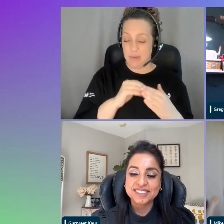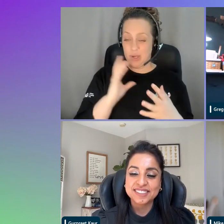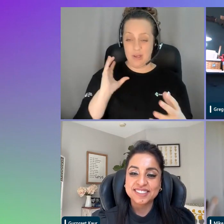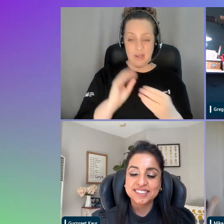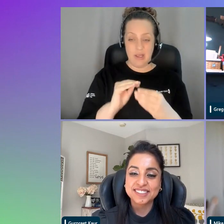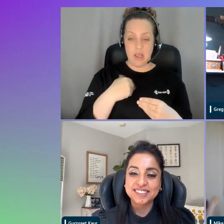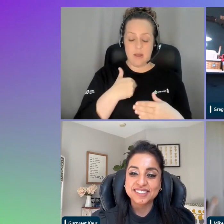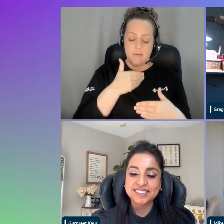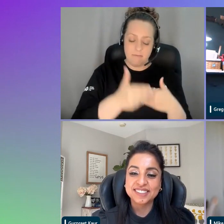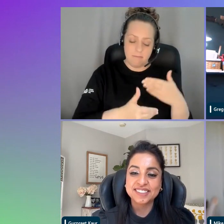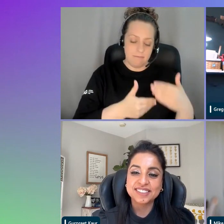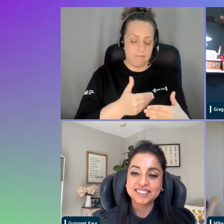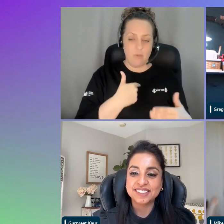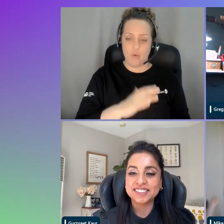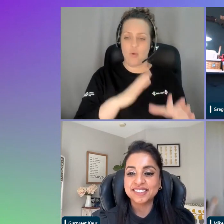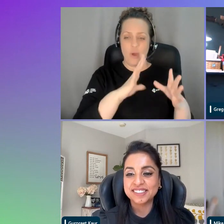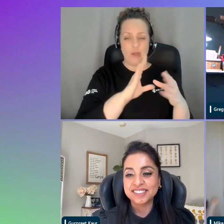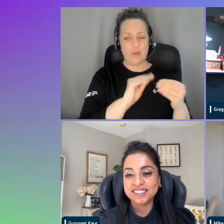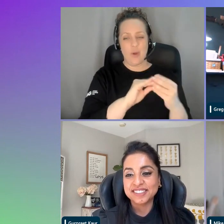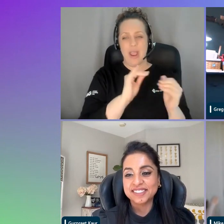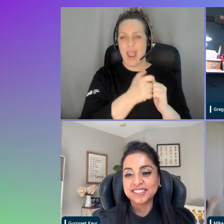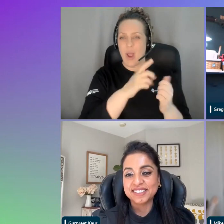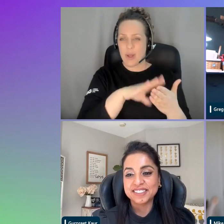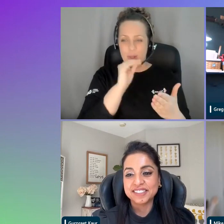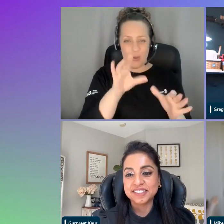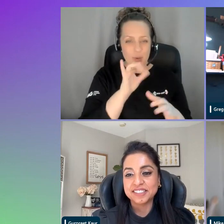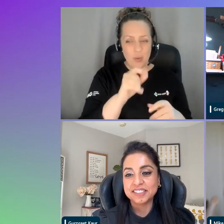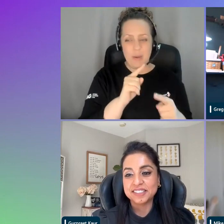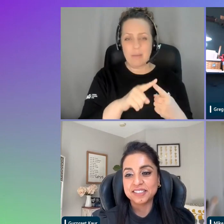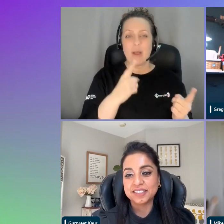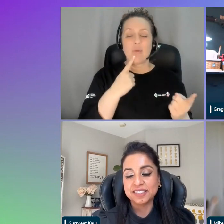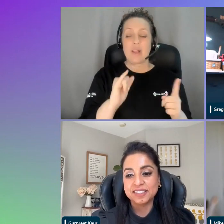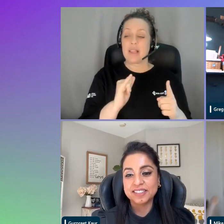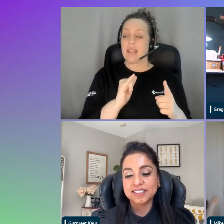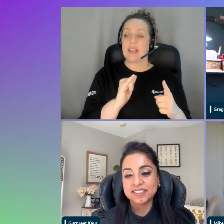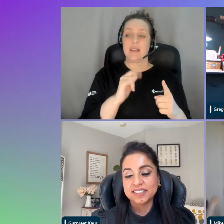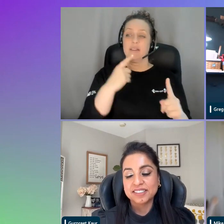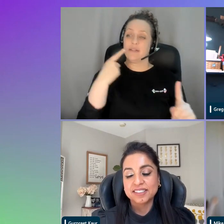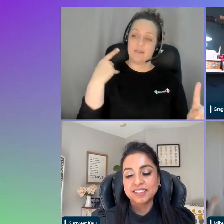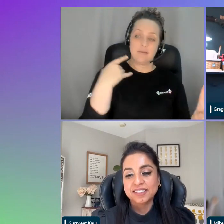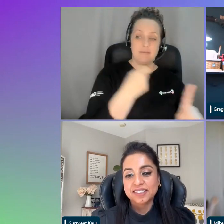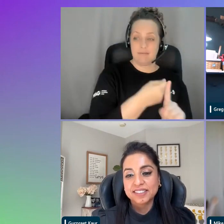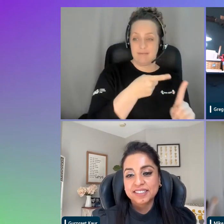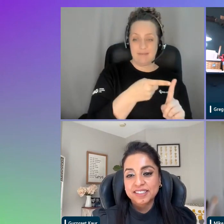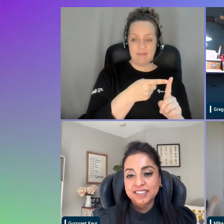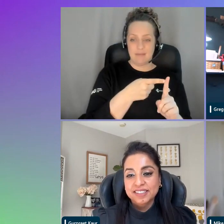his life, and walked him through it. And we have great stories about how he learned to do this. But effectively, the long end of